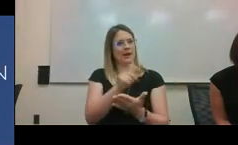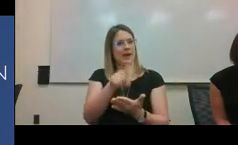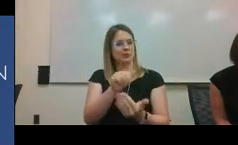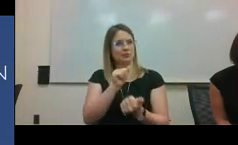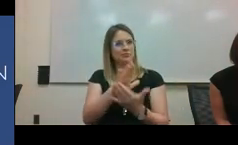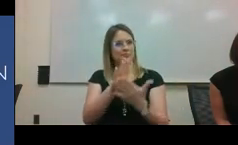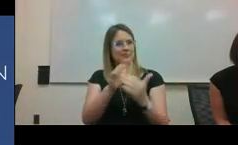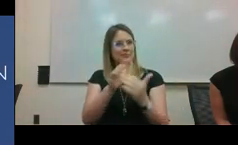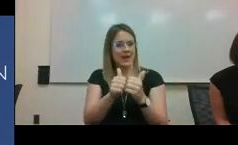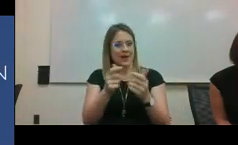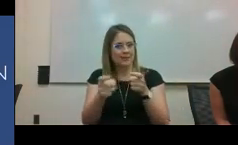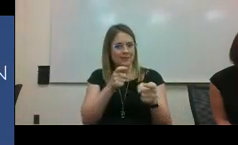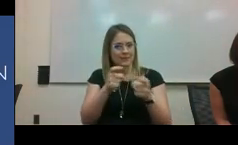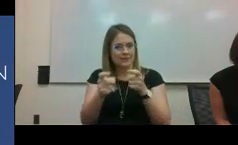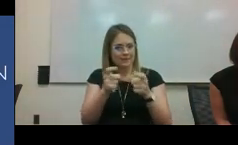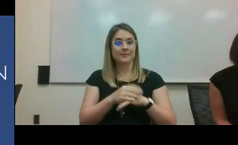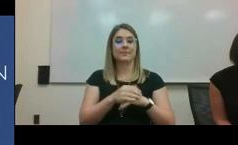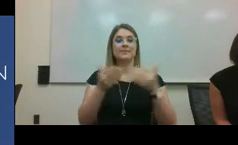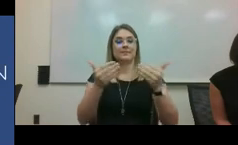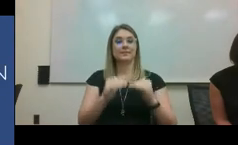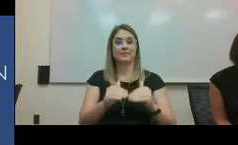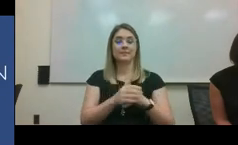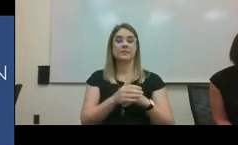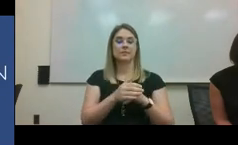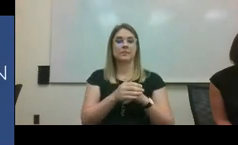Also, something to notice, these are all schools run by deaf association,